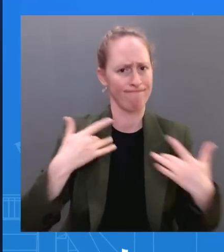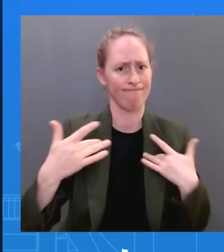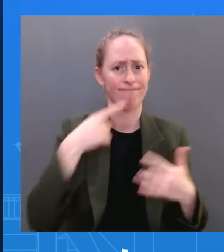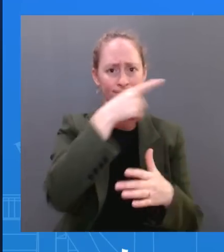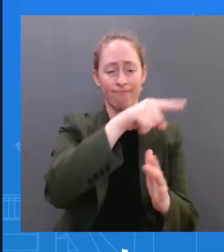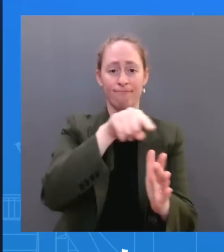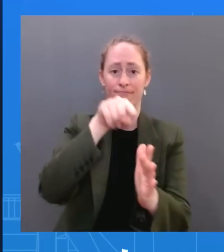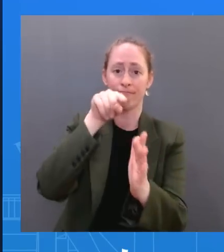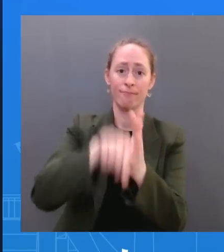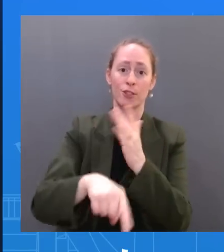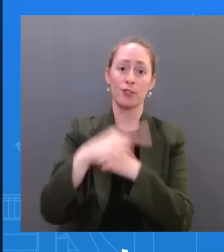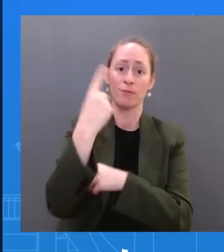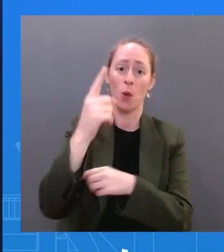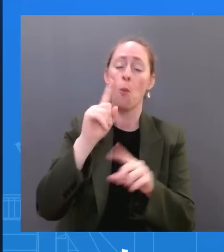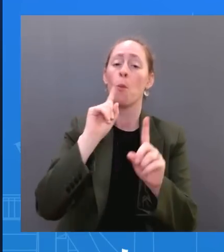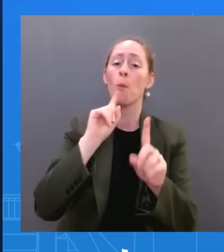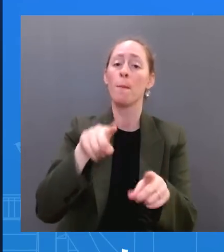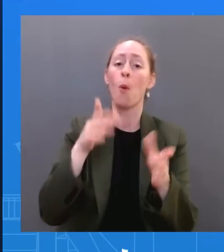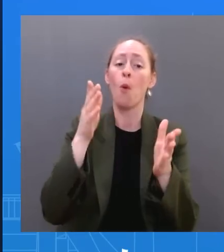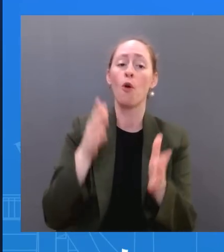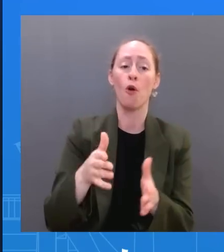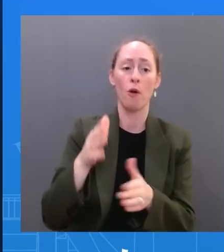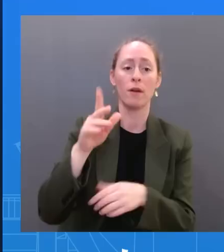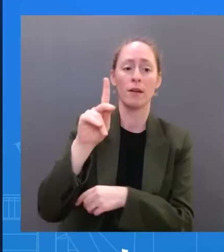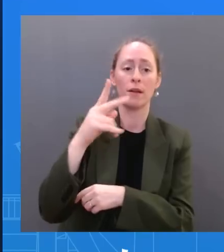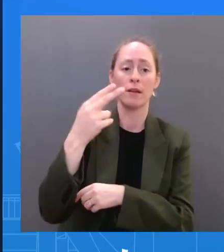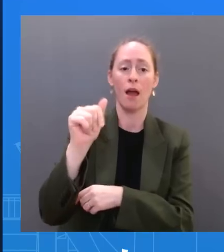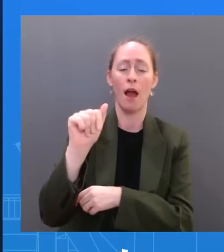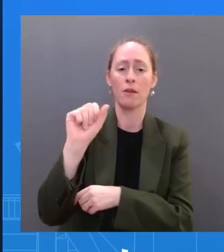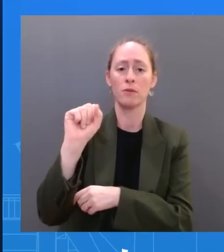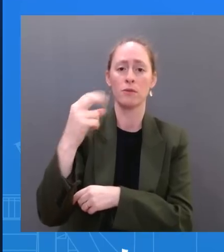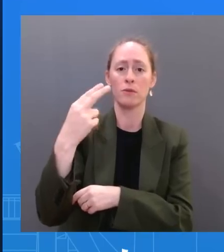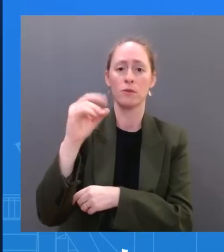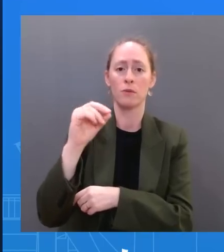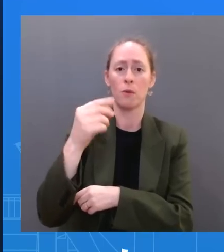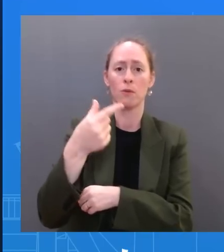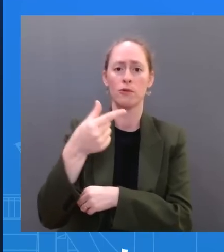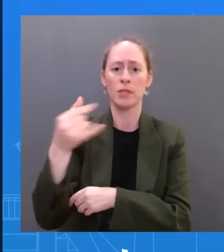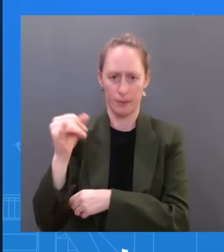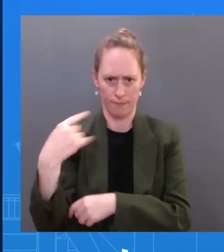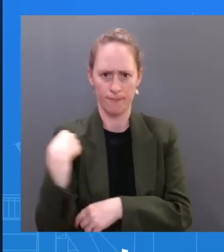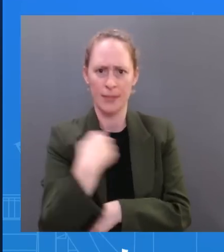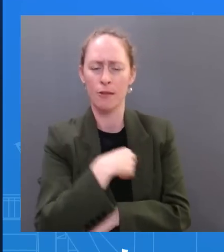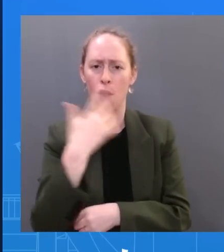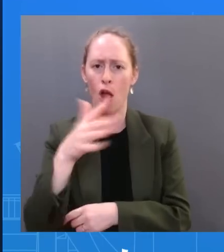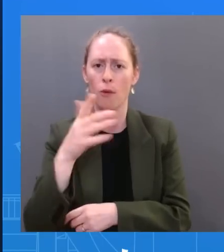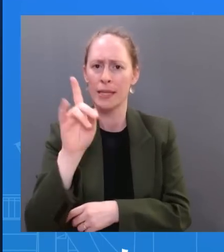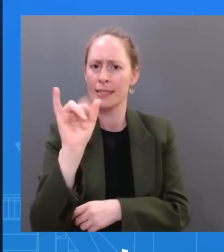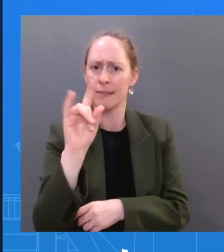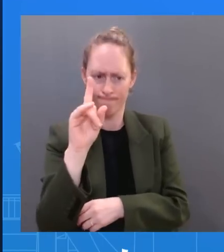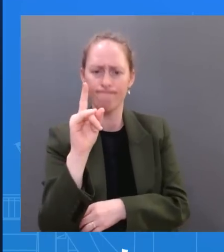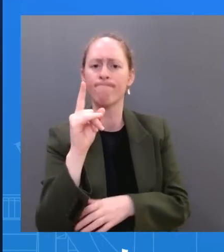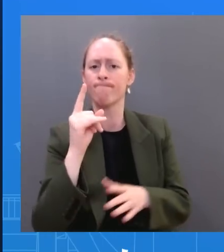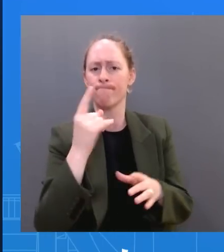Our diplomacy with Saudi Arabia is now delivering results, including a truce in Yemen, a more integrated GCC,